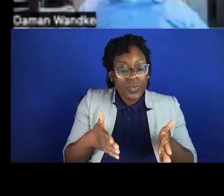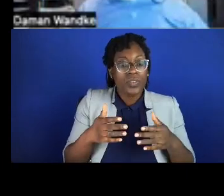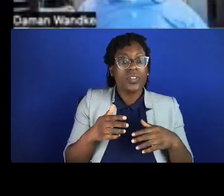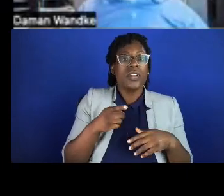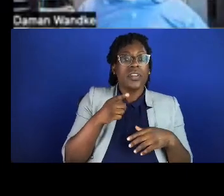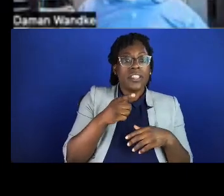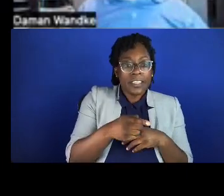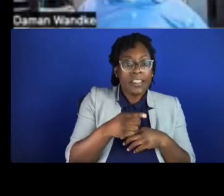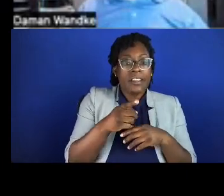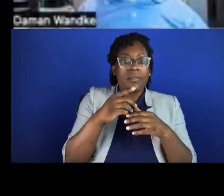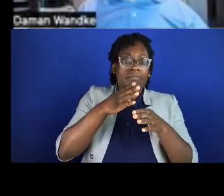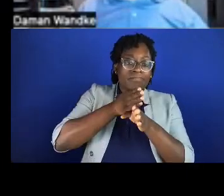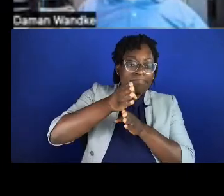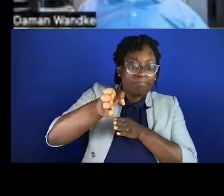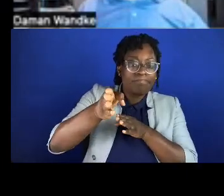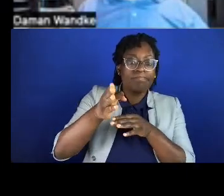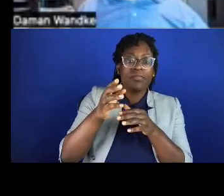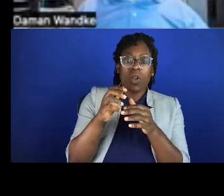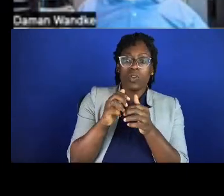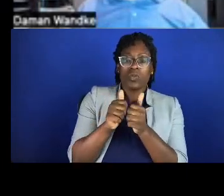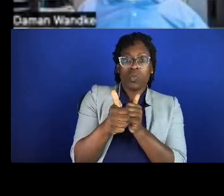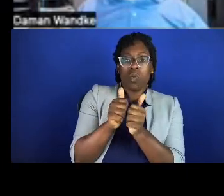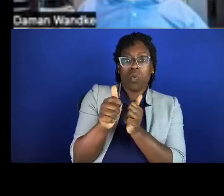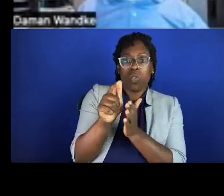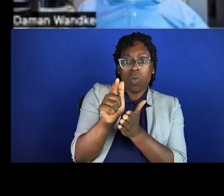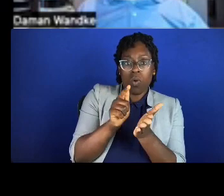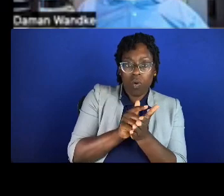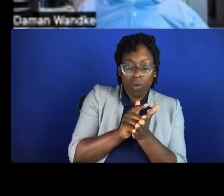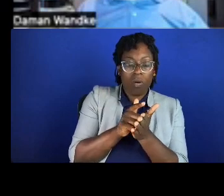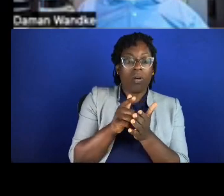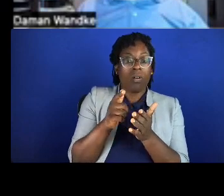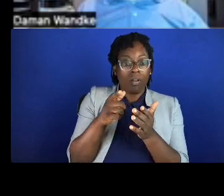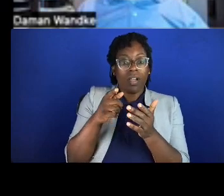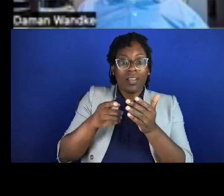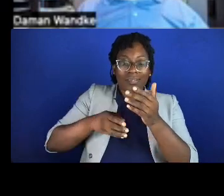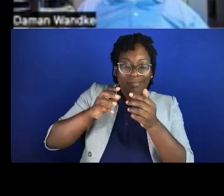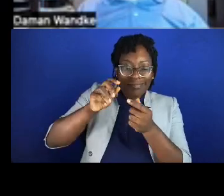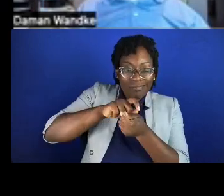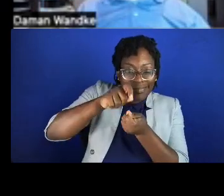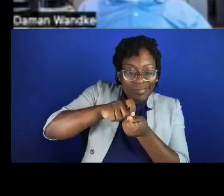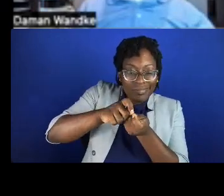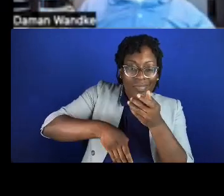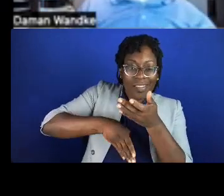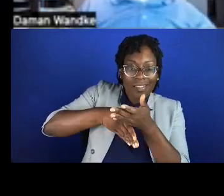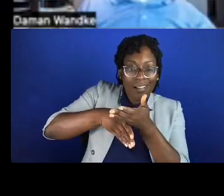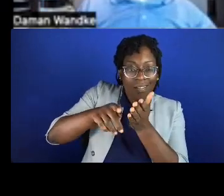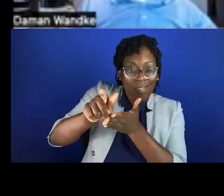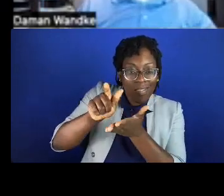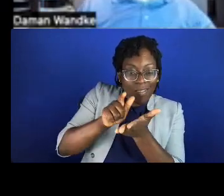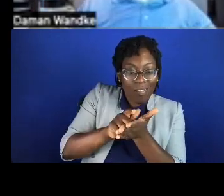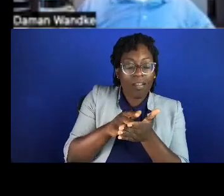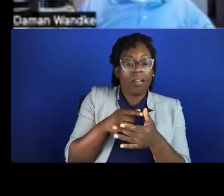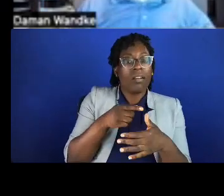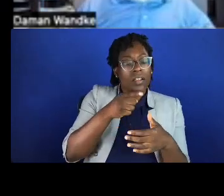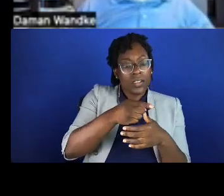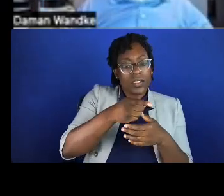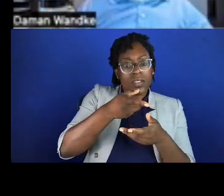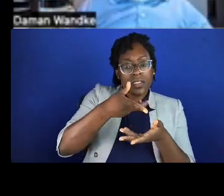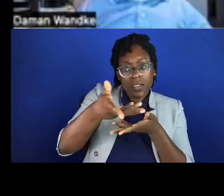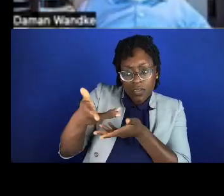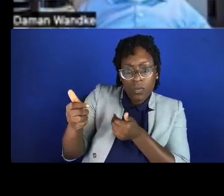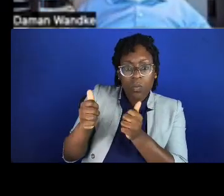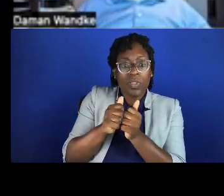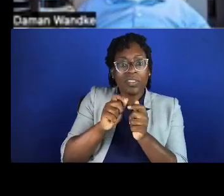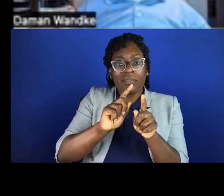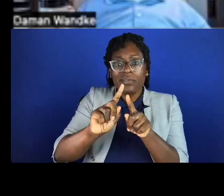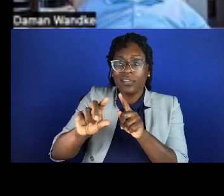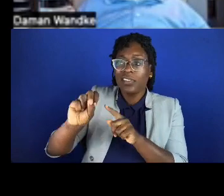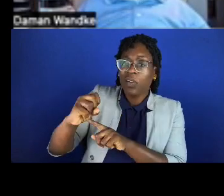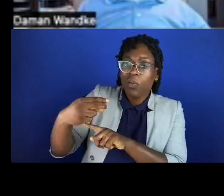sports law specializing in football (soccer) law, representing different stakeholders including